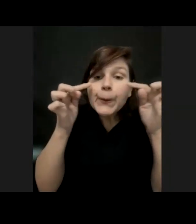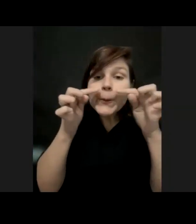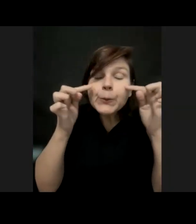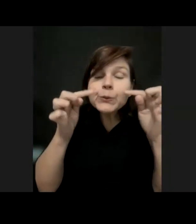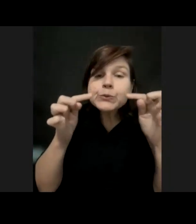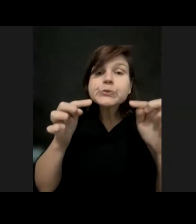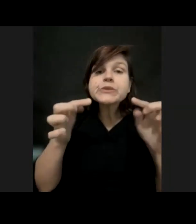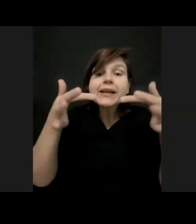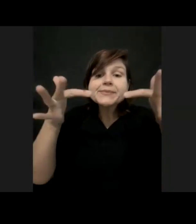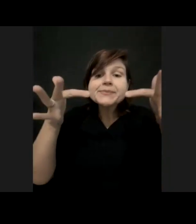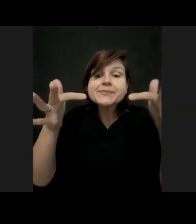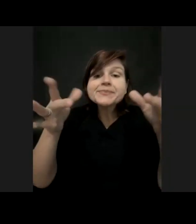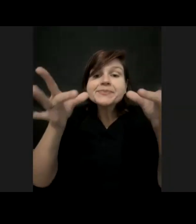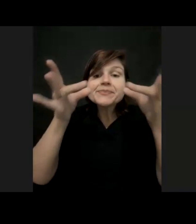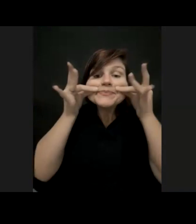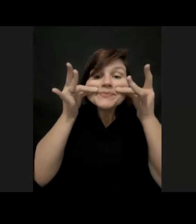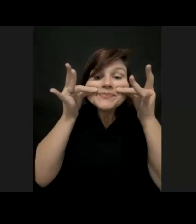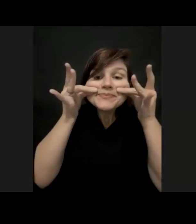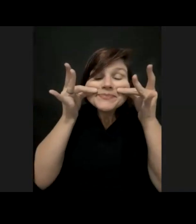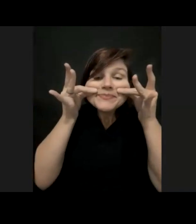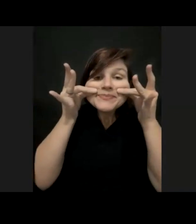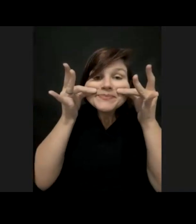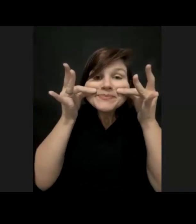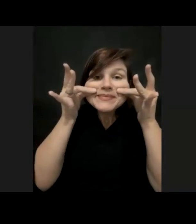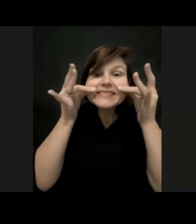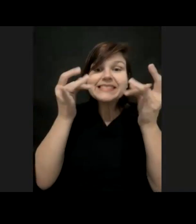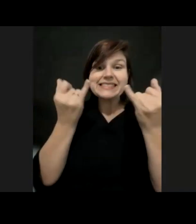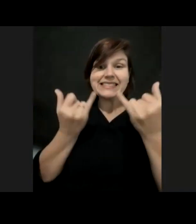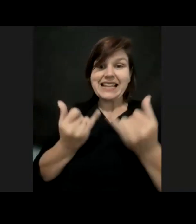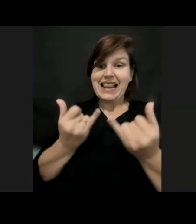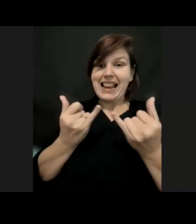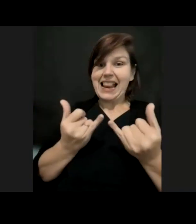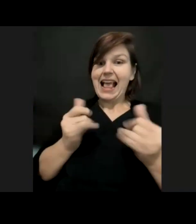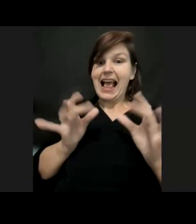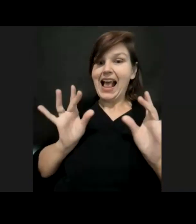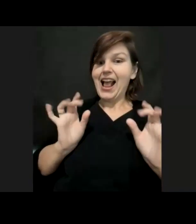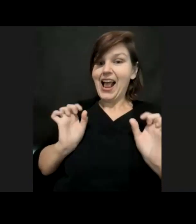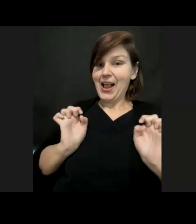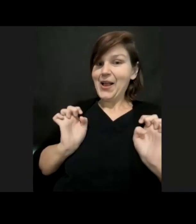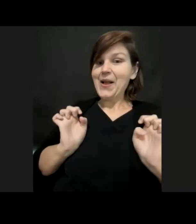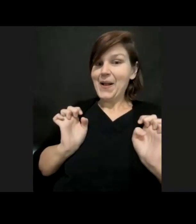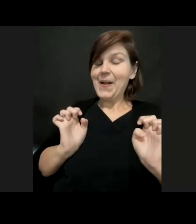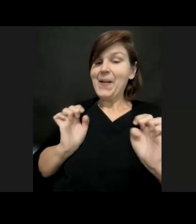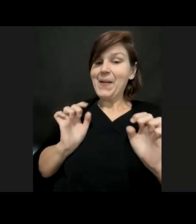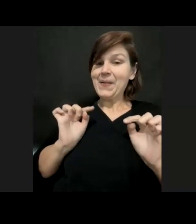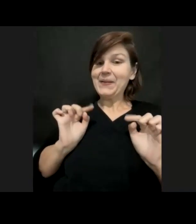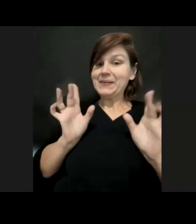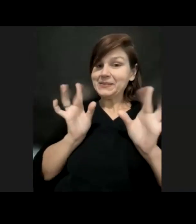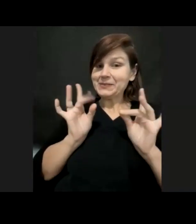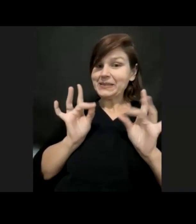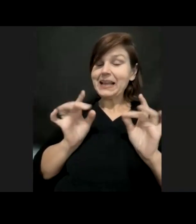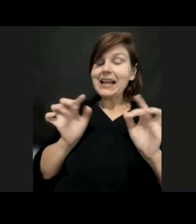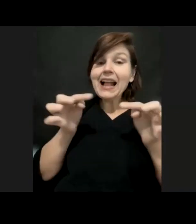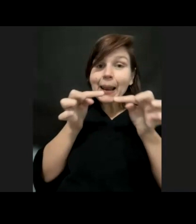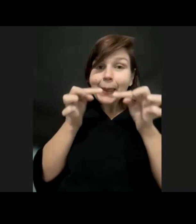Now then, this is the tricky bit. It's the tricky bit because pipe cleaners might take a while